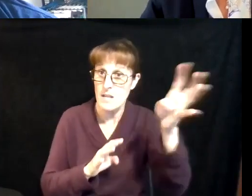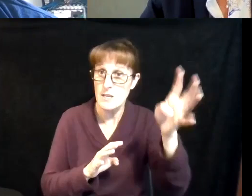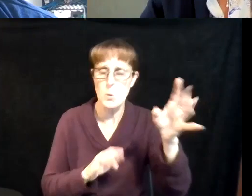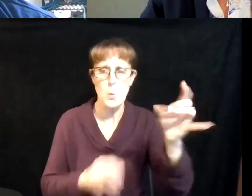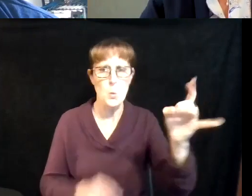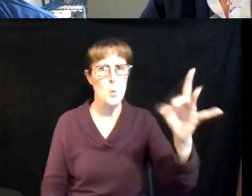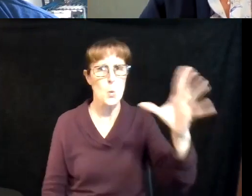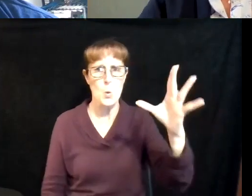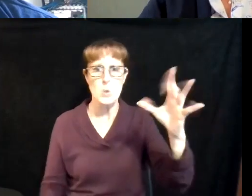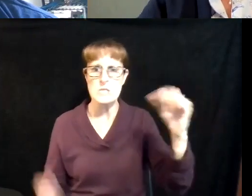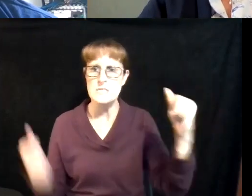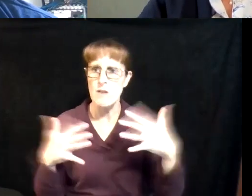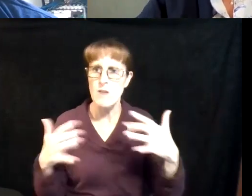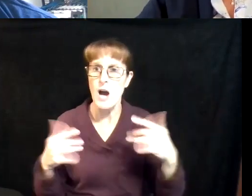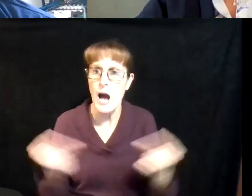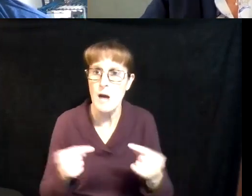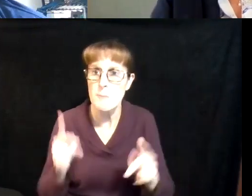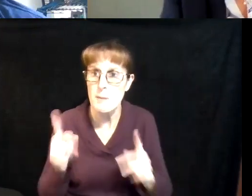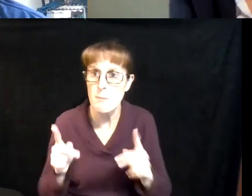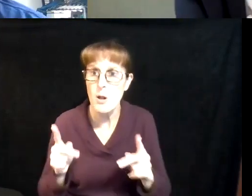it is harmful to society."